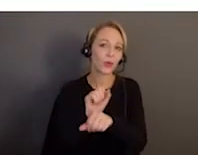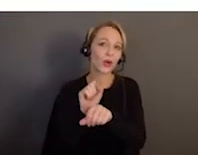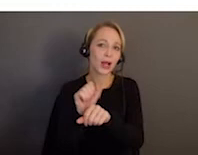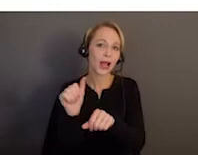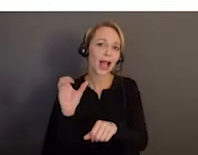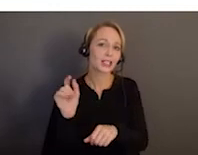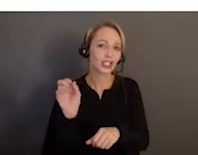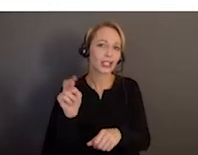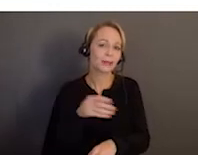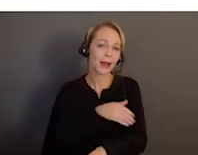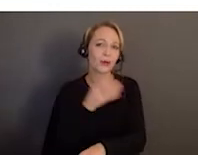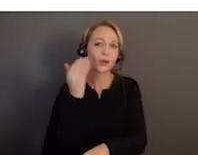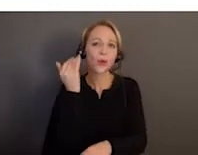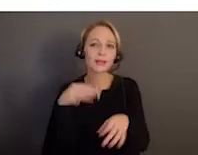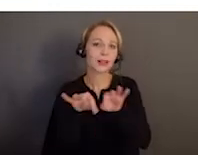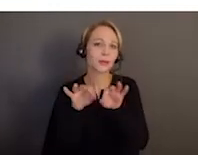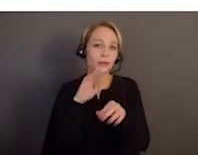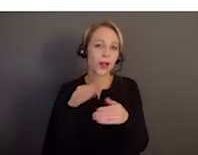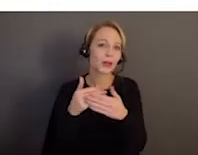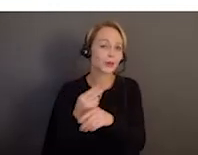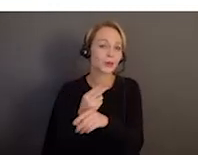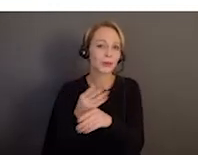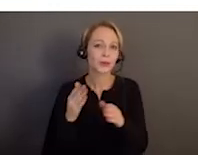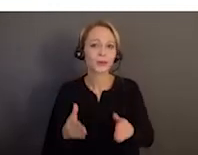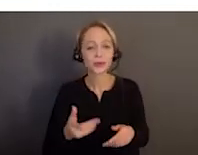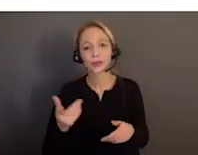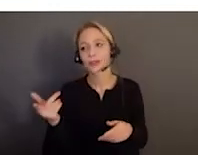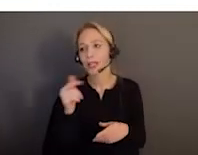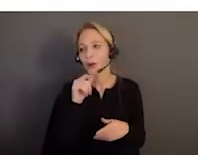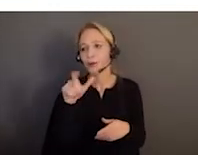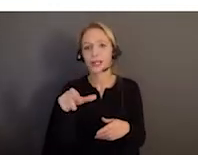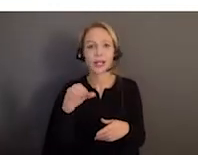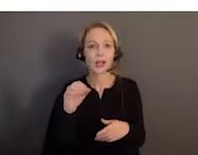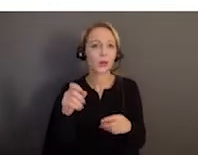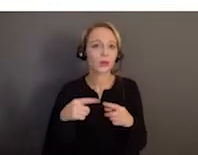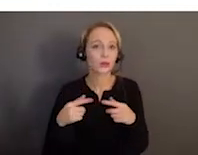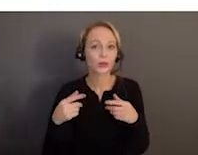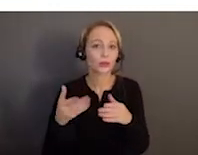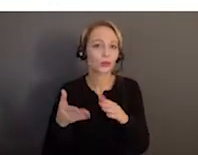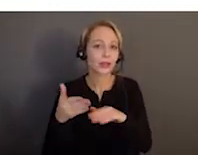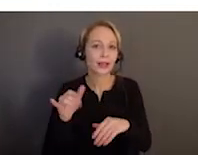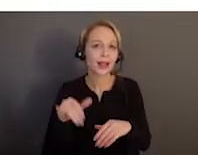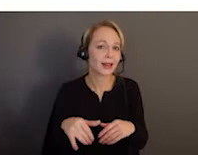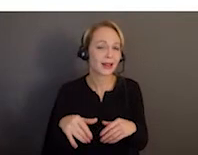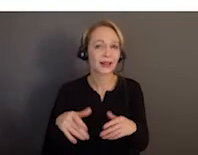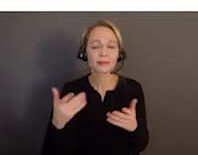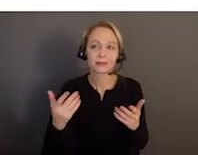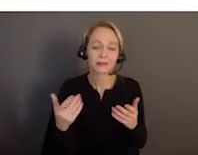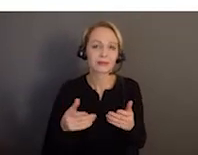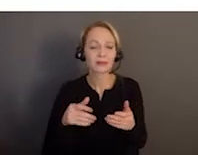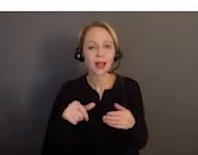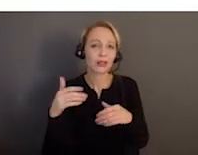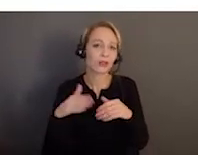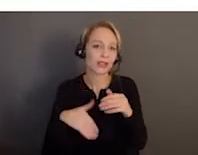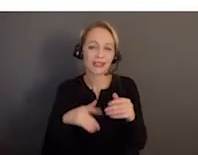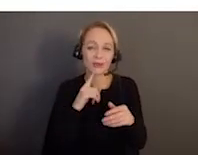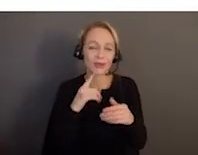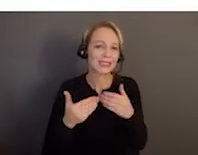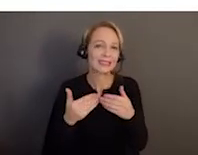ACTIONS ARE POWERFUL AND VALUABLE TO USERS. USERS DON'T NEED TO WRITE CODE TO RUN THEM.